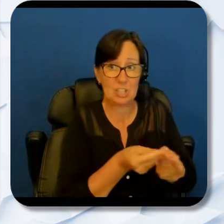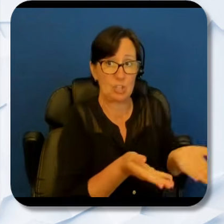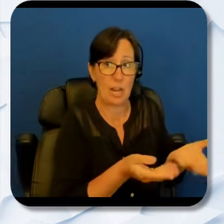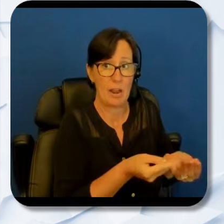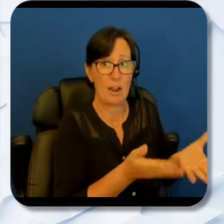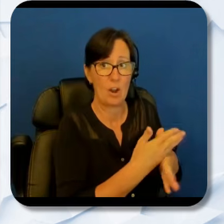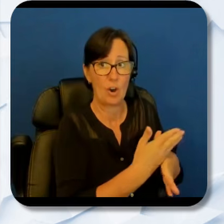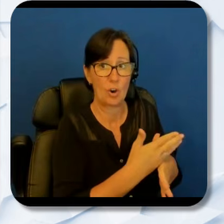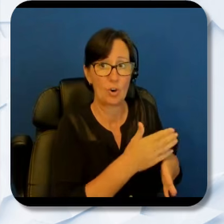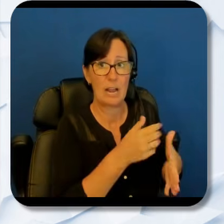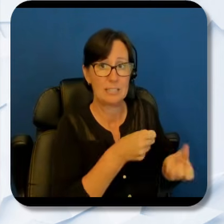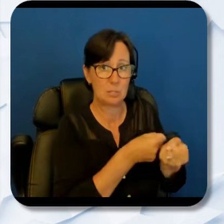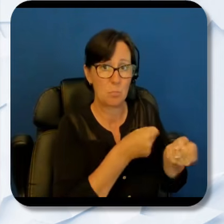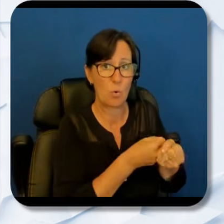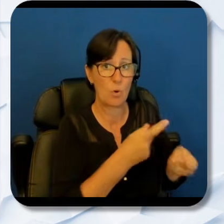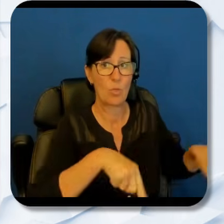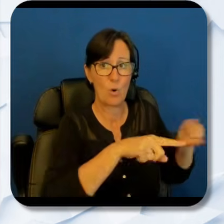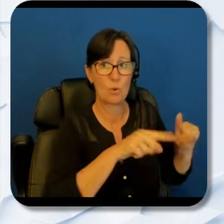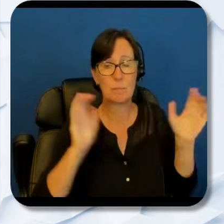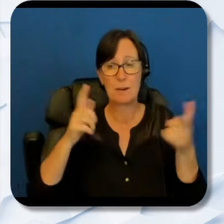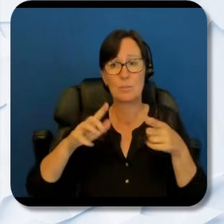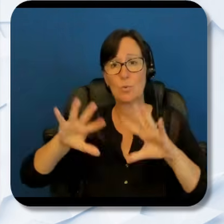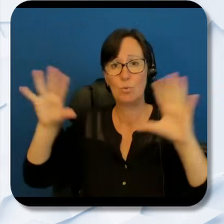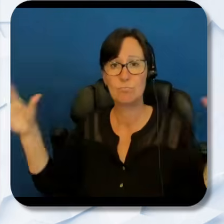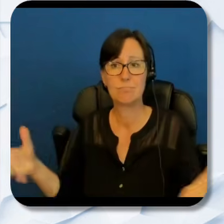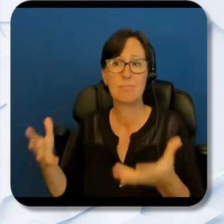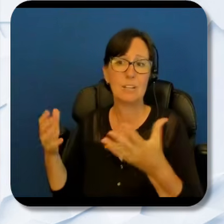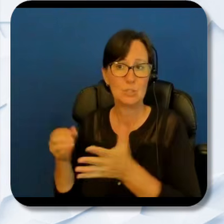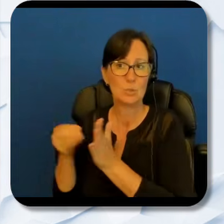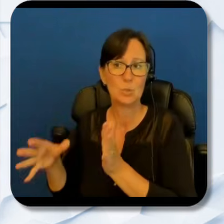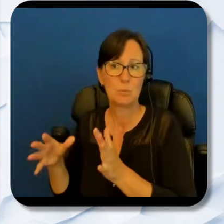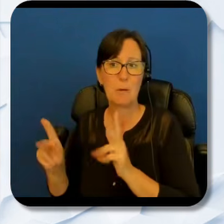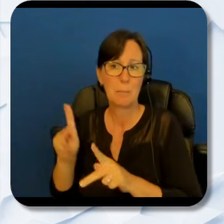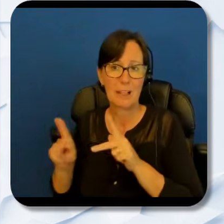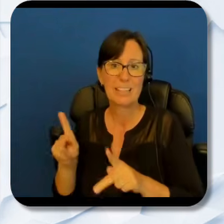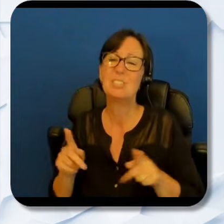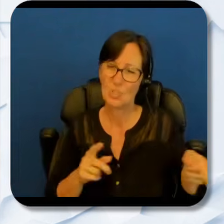you know, proportionate to their overall student population. So we're seeing that students are still falling through the cracks,